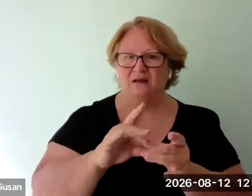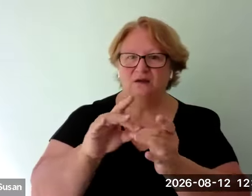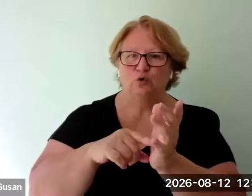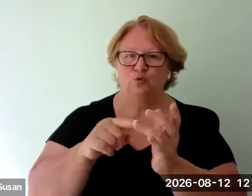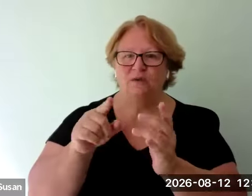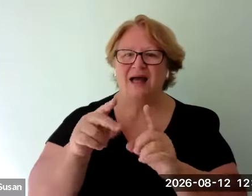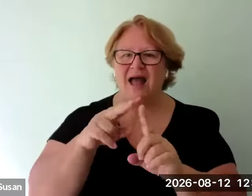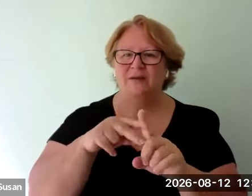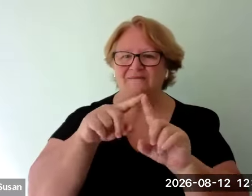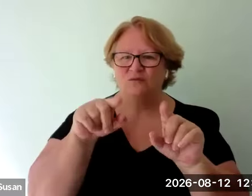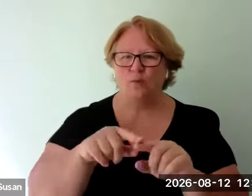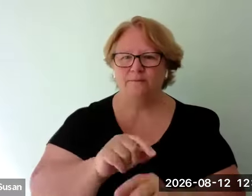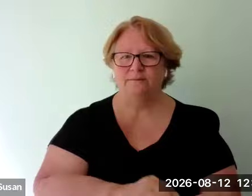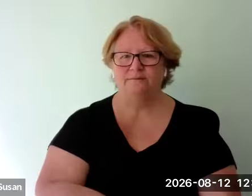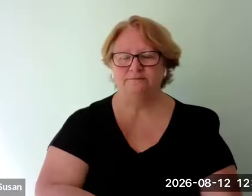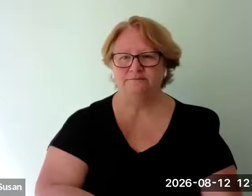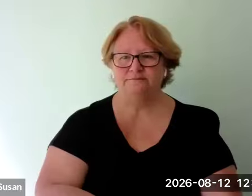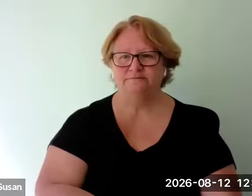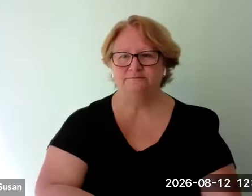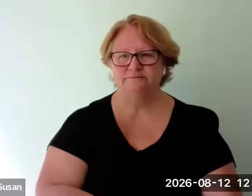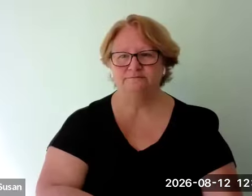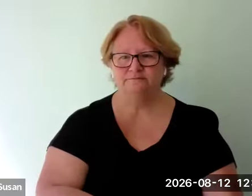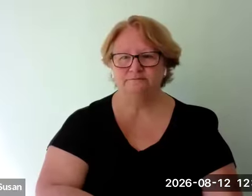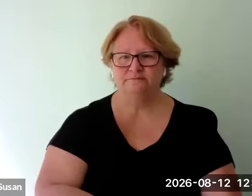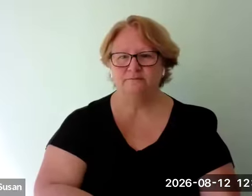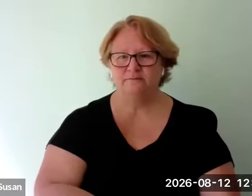there is a link from the information page that goes